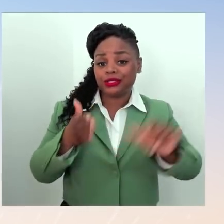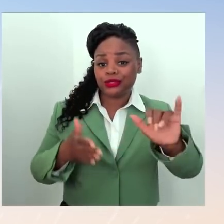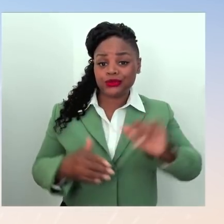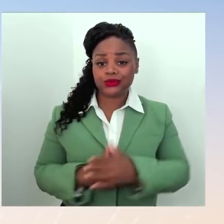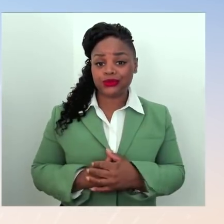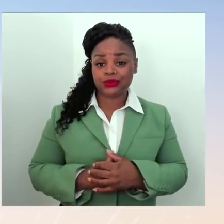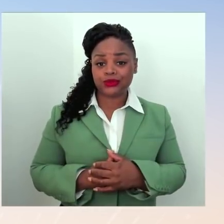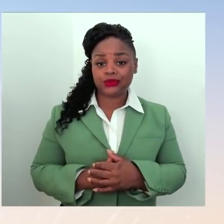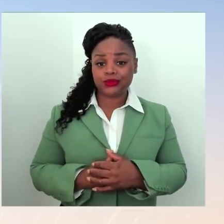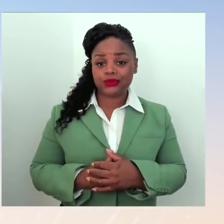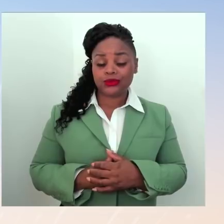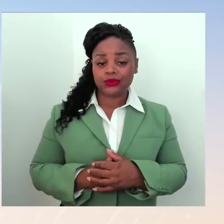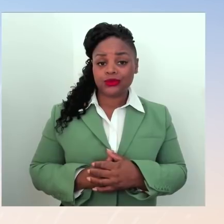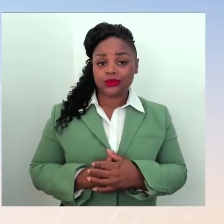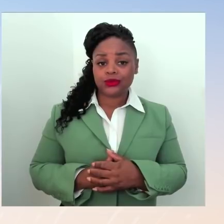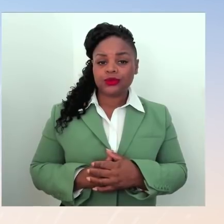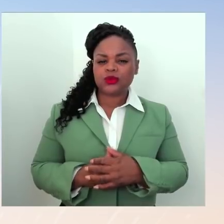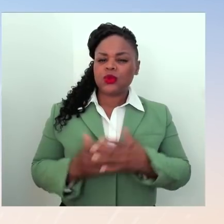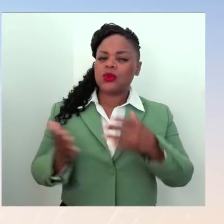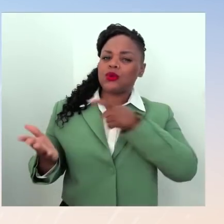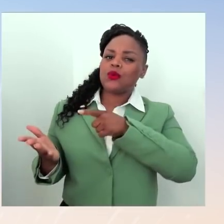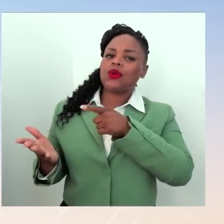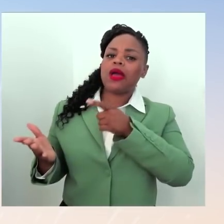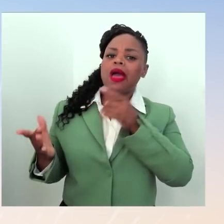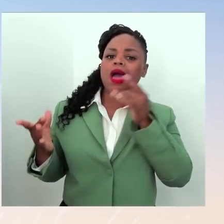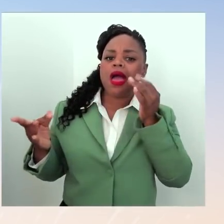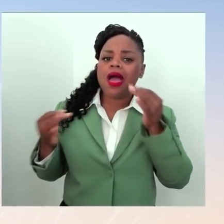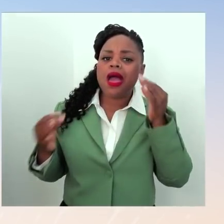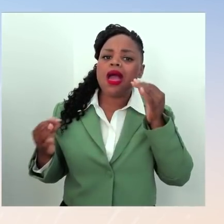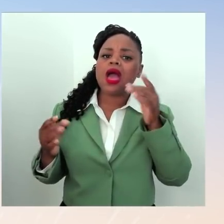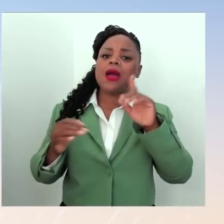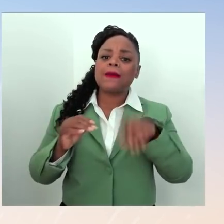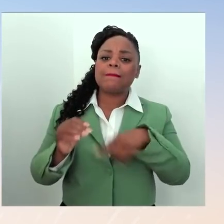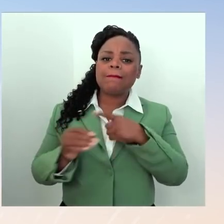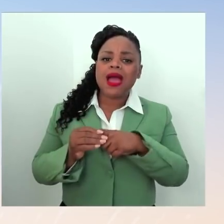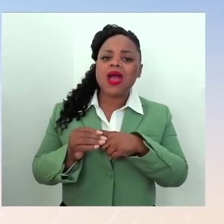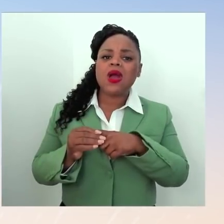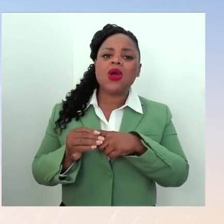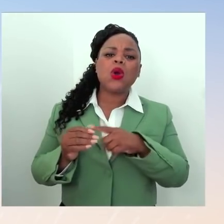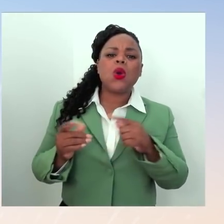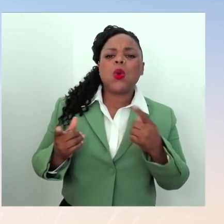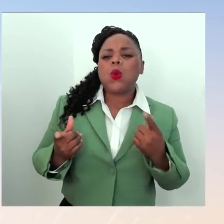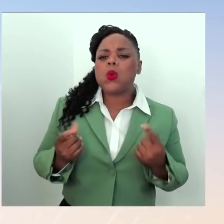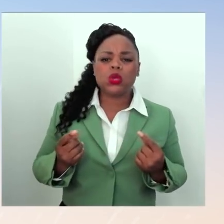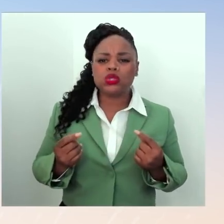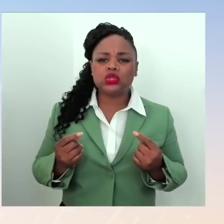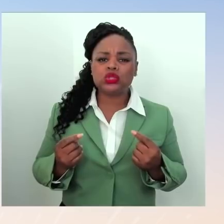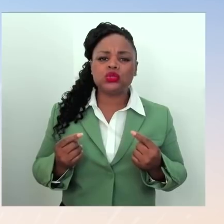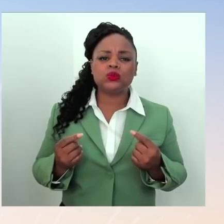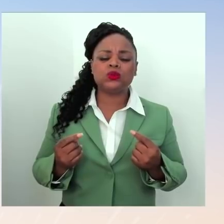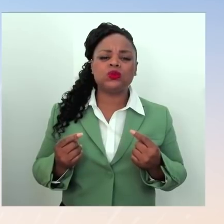We're asking other countries to think about maybe pumping more oil. Why not just do it here? Ms. Psaki: Well, to be very clear,